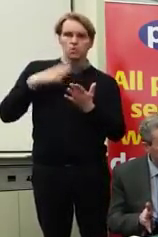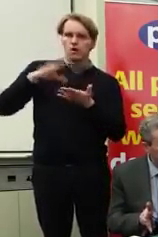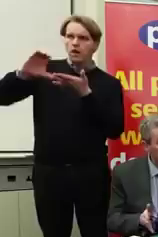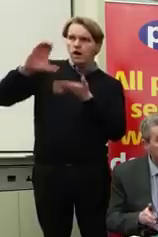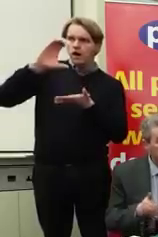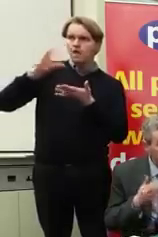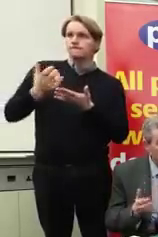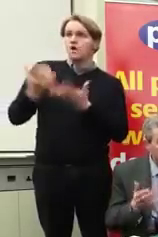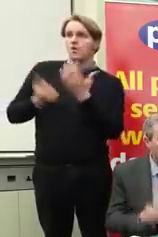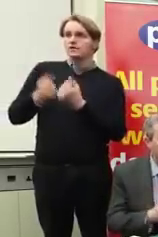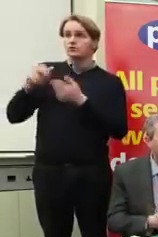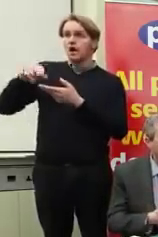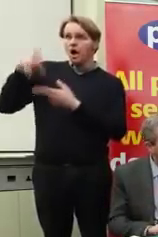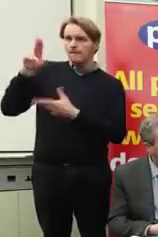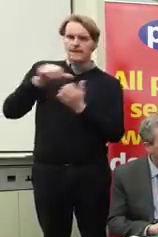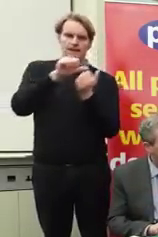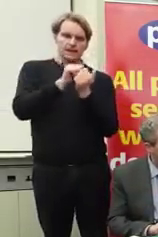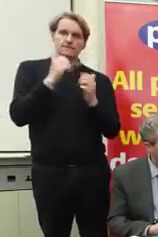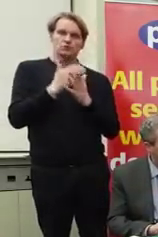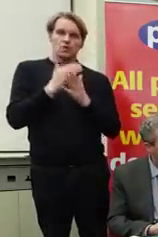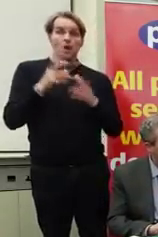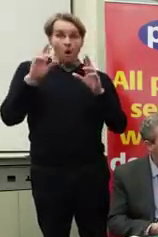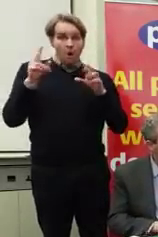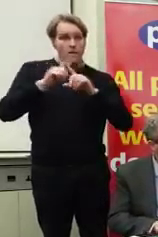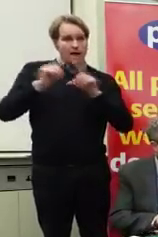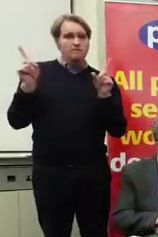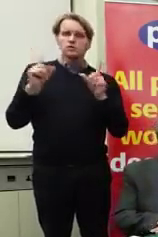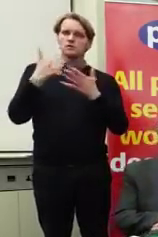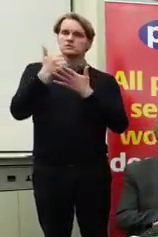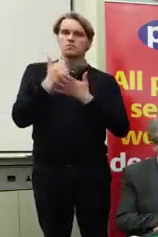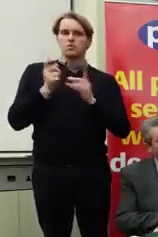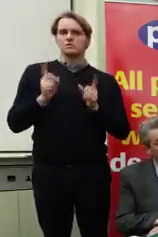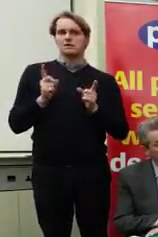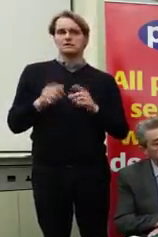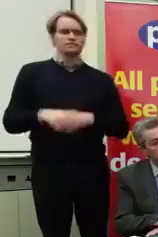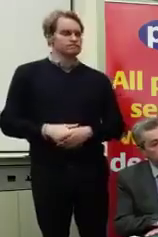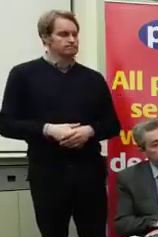and that's what we hope everybody will support. Thanks very much